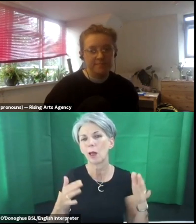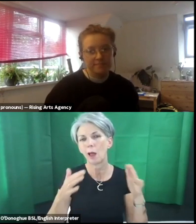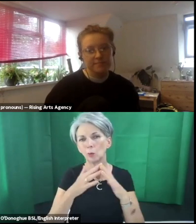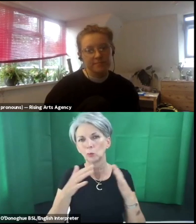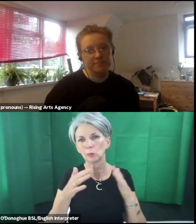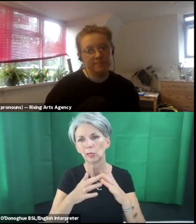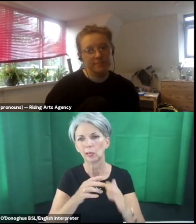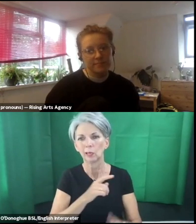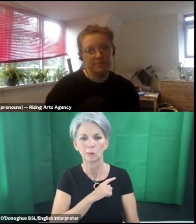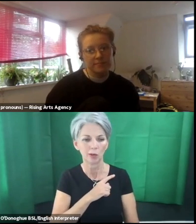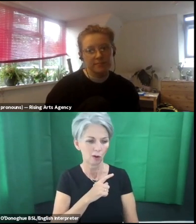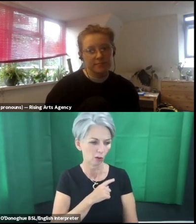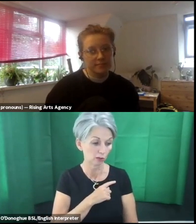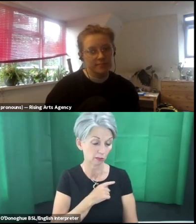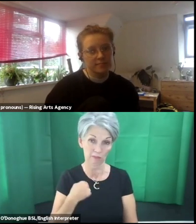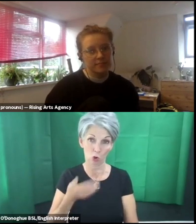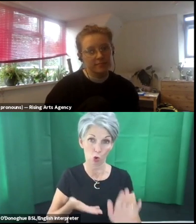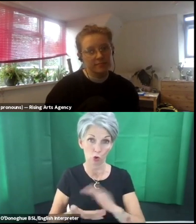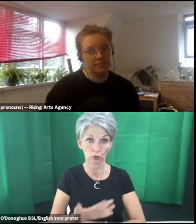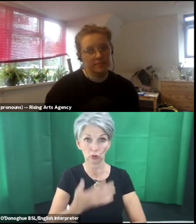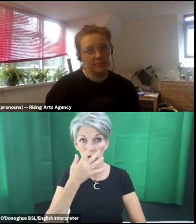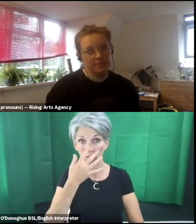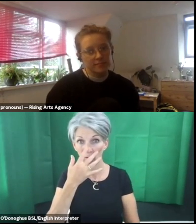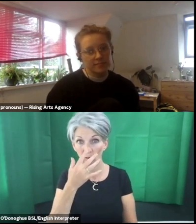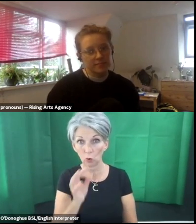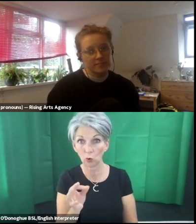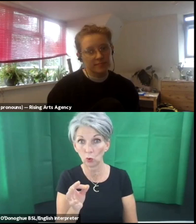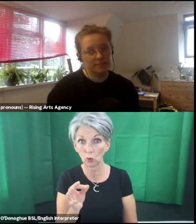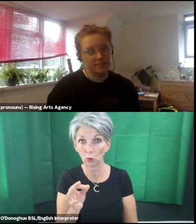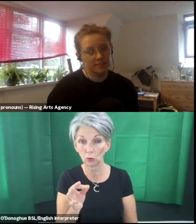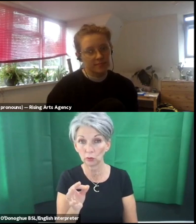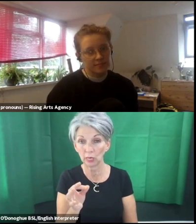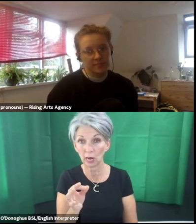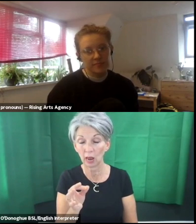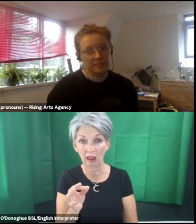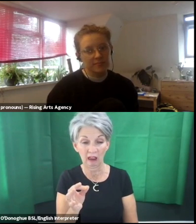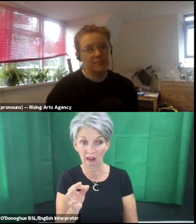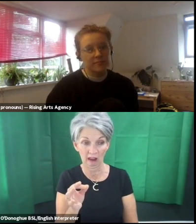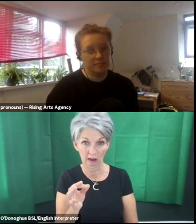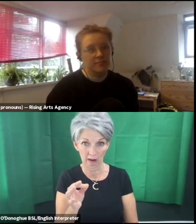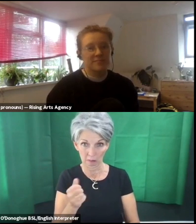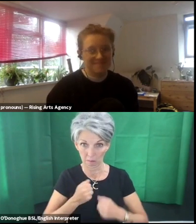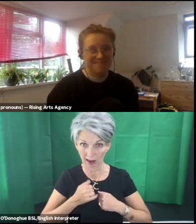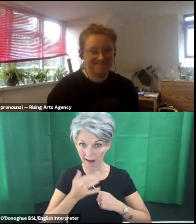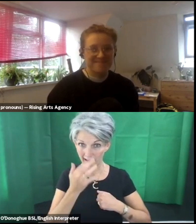I mean I'm under 40 and near enough nobody I know that's my age owns a house, we're all renters.